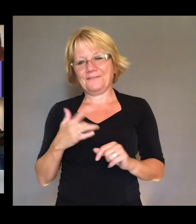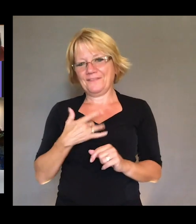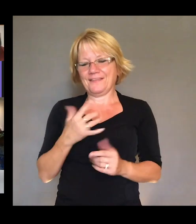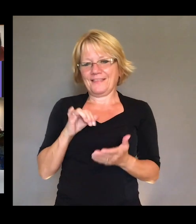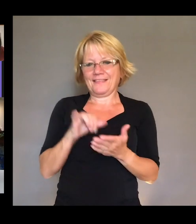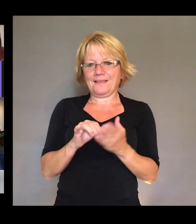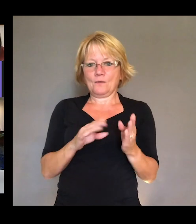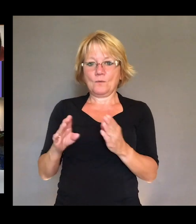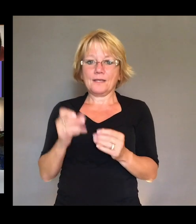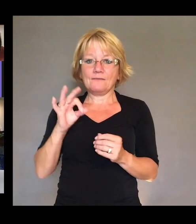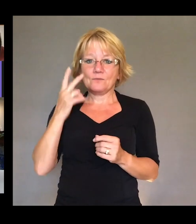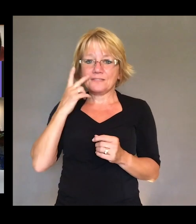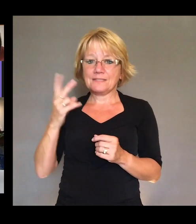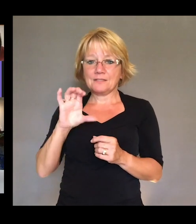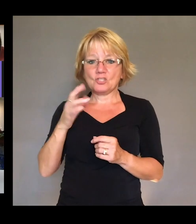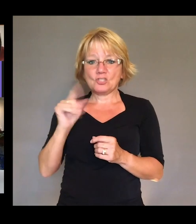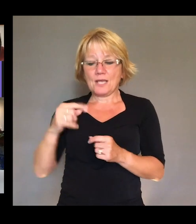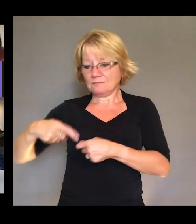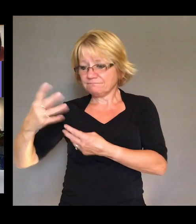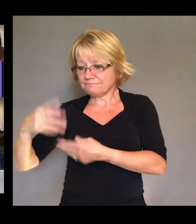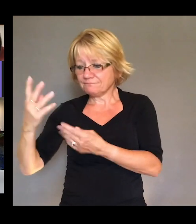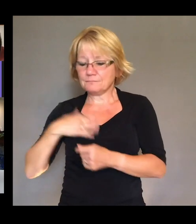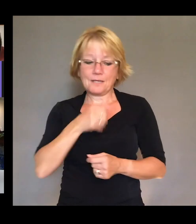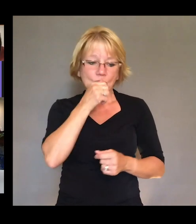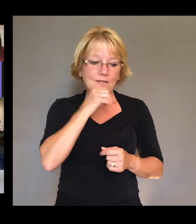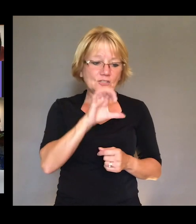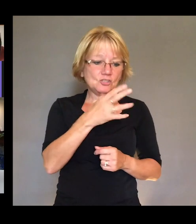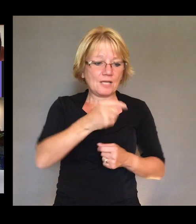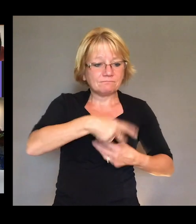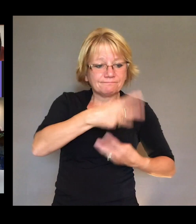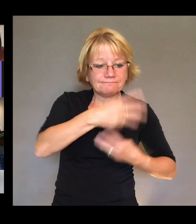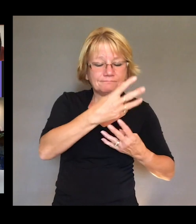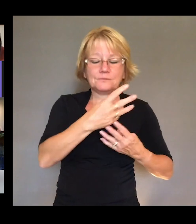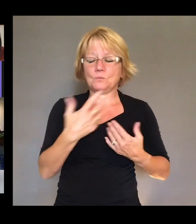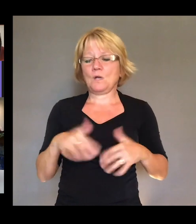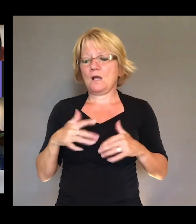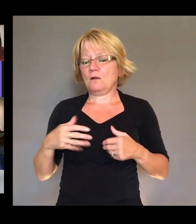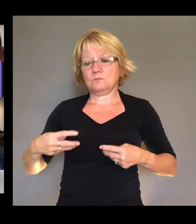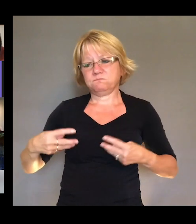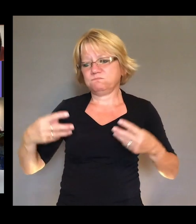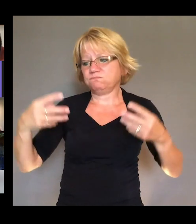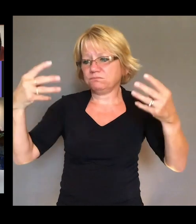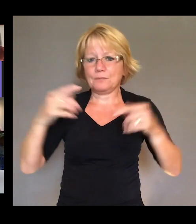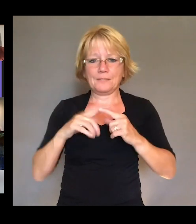And if you look at the chat it's exploding, my private chats is exploding and still is at this moment,